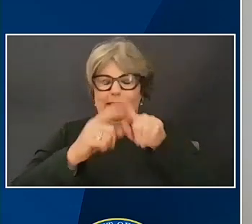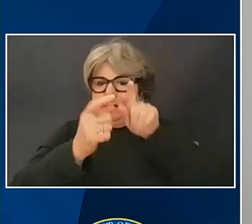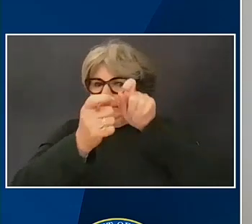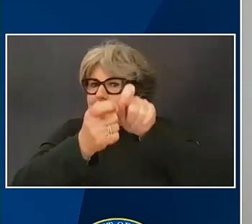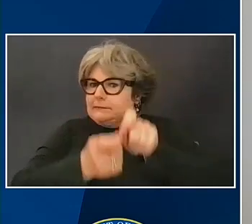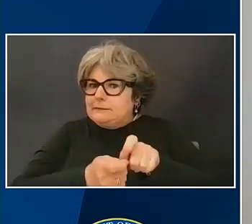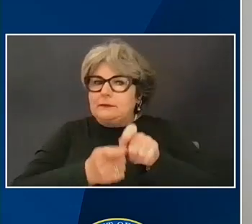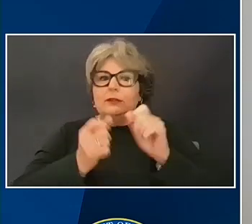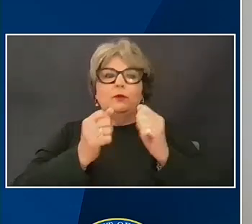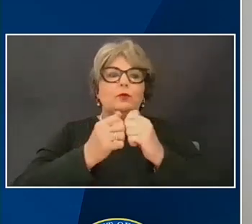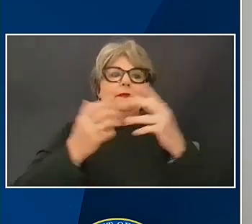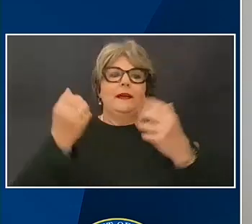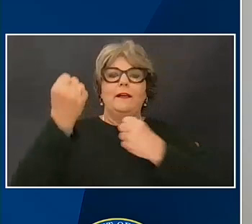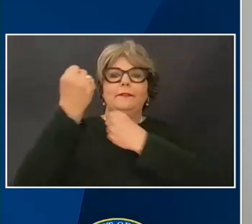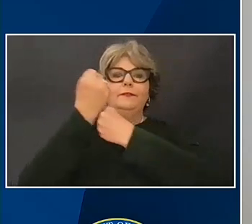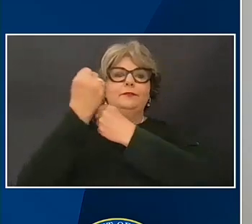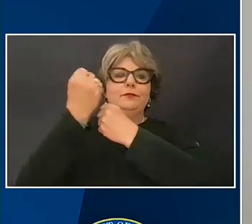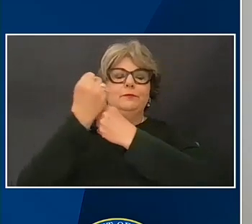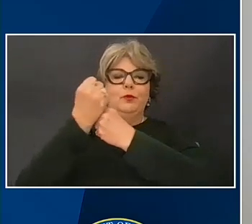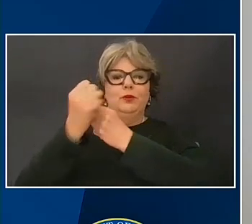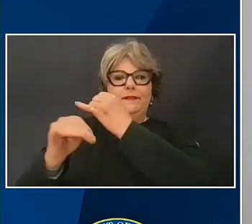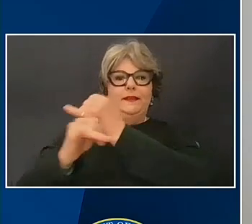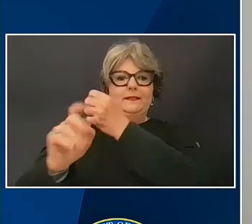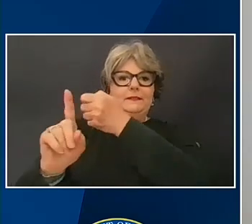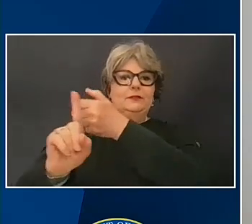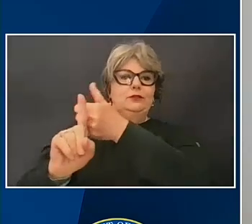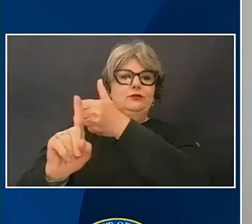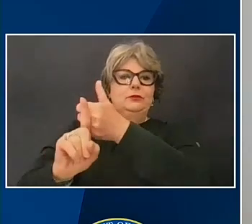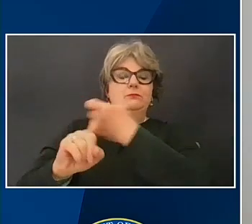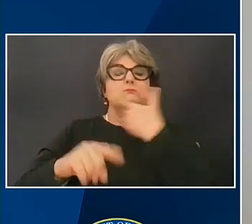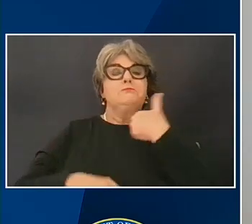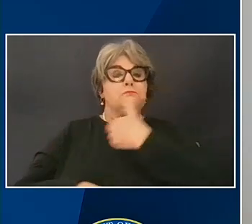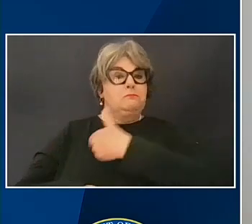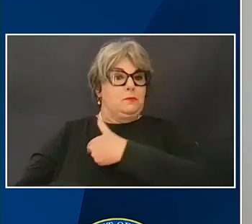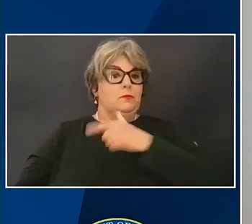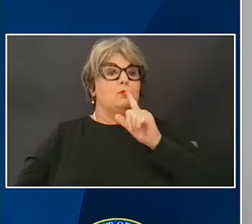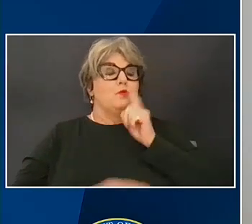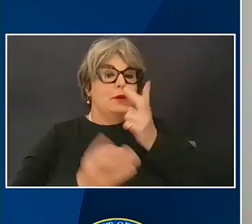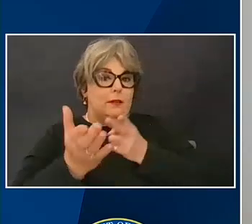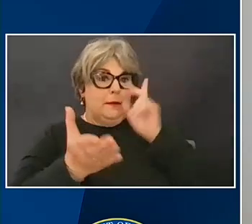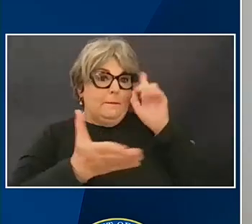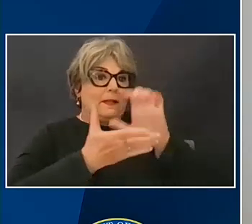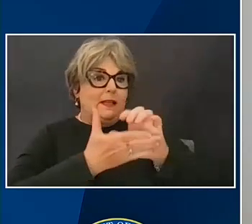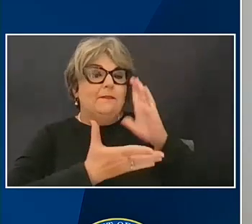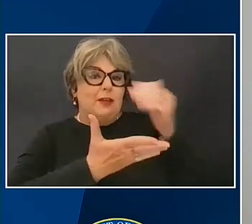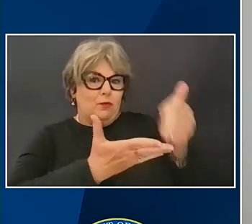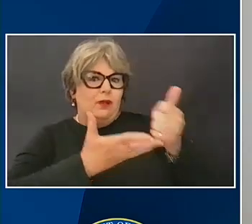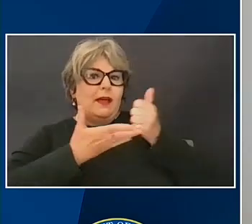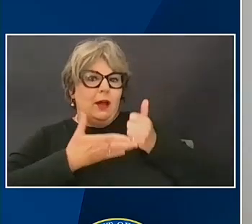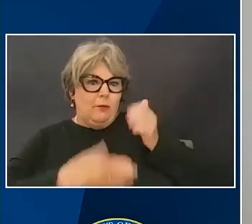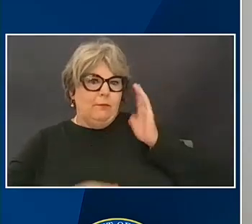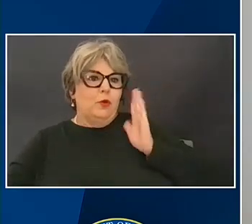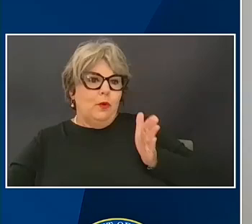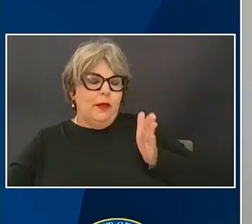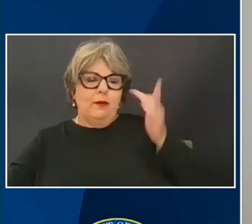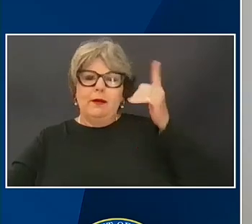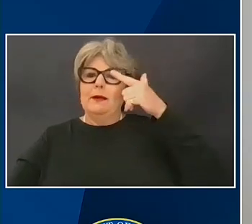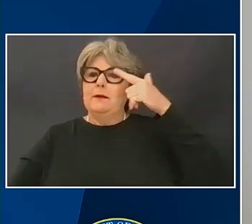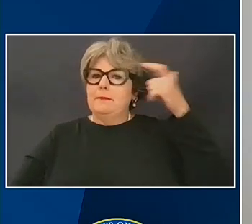support of the institution. But we frankly believe that this will help us because it will turn institutions